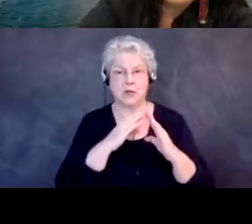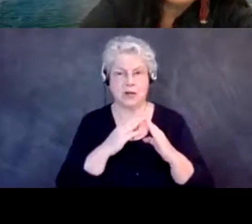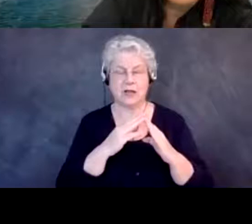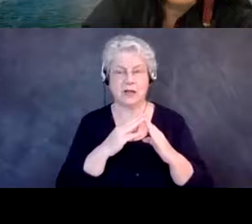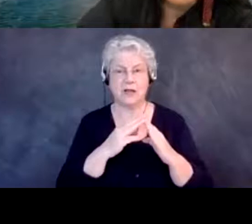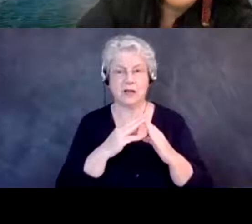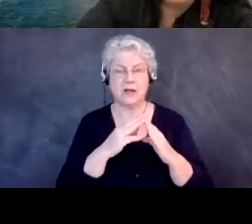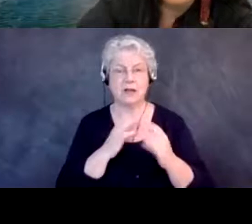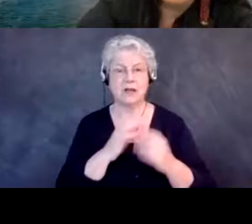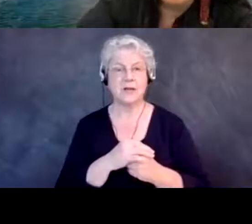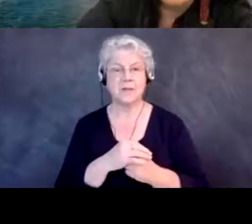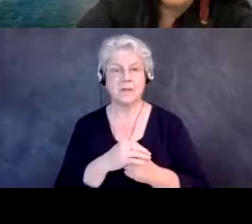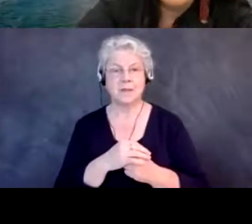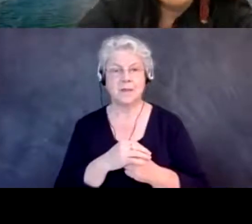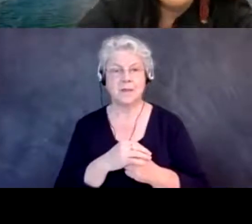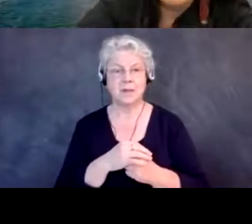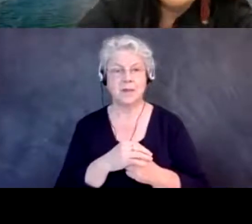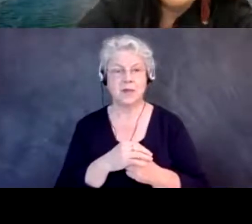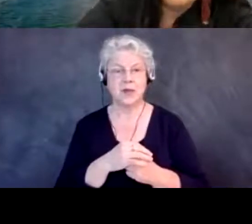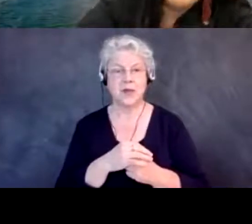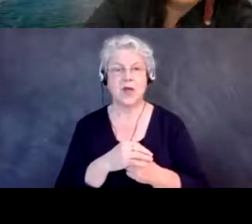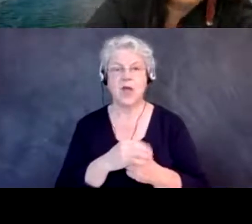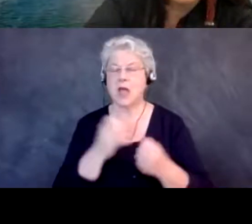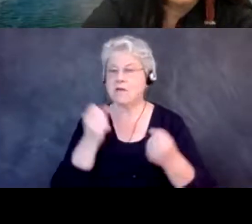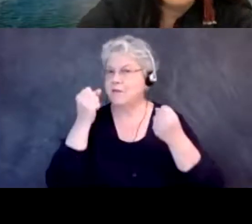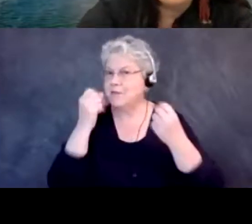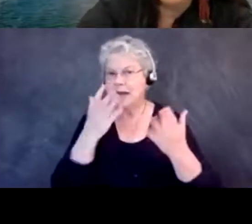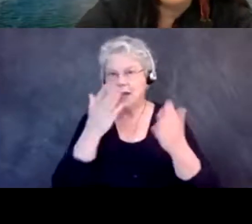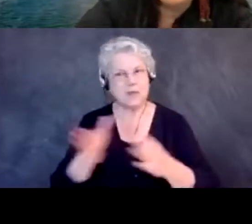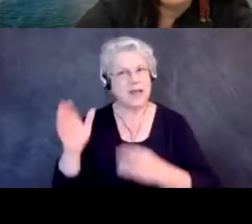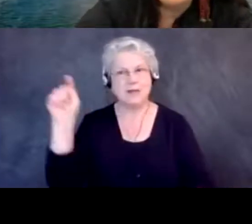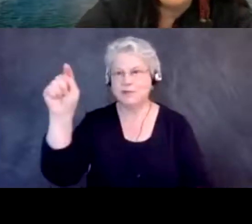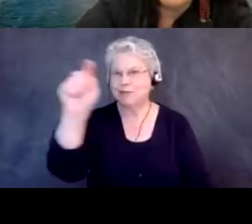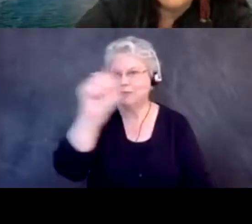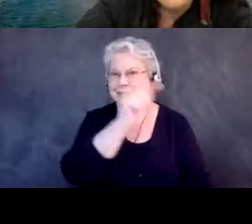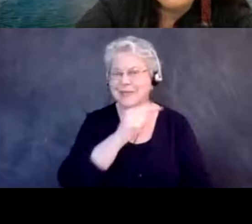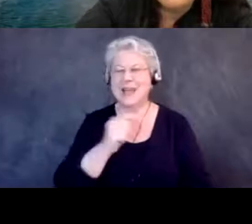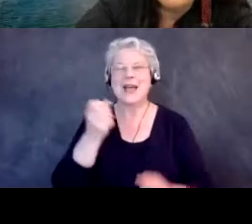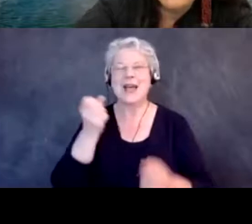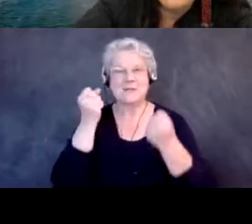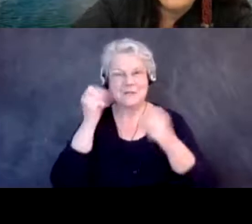So, we have a lot of plans out there. We have a lot of consultants that have been paid big money